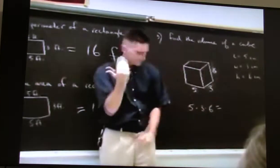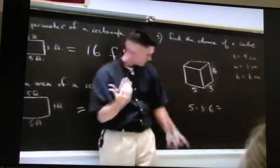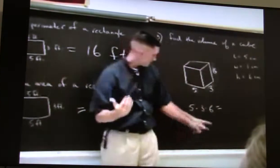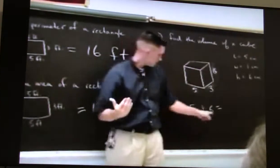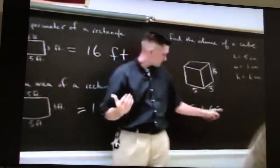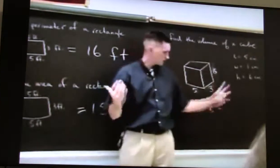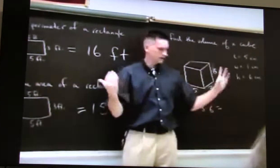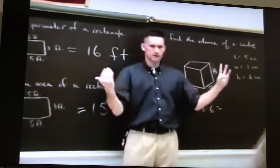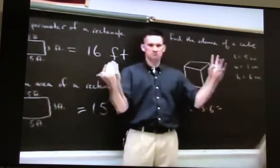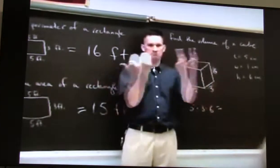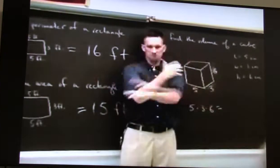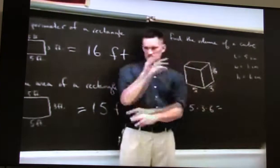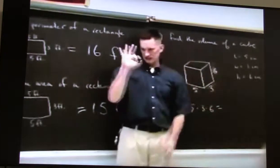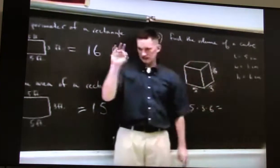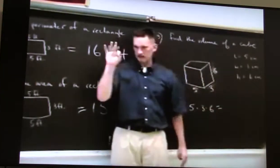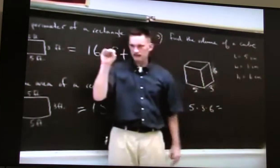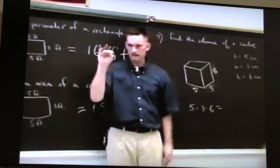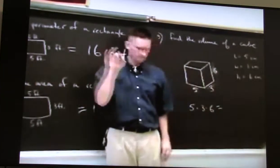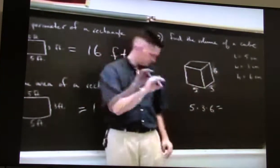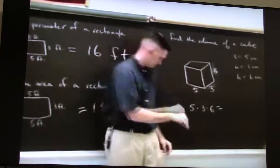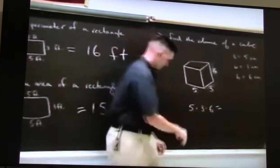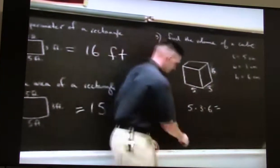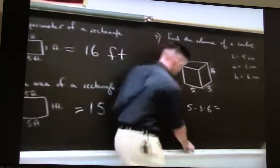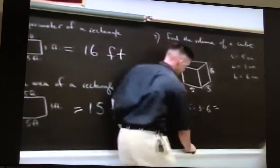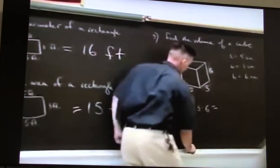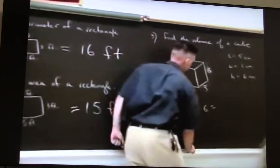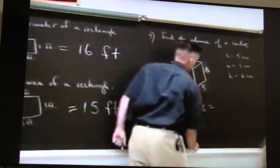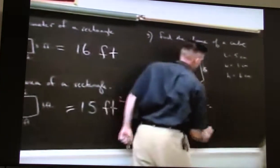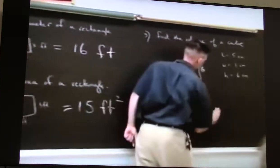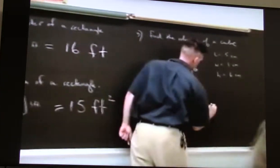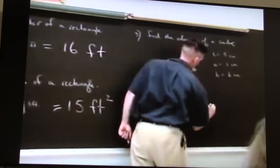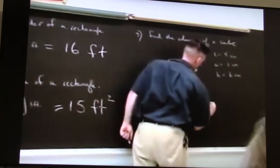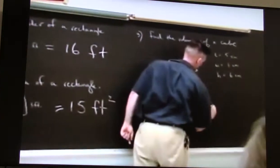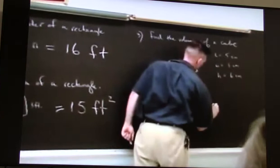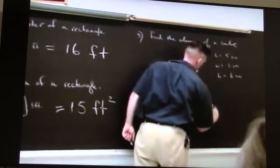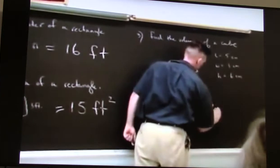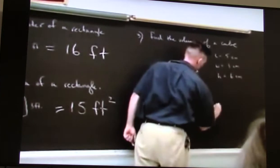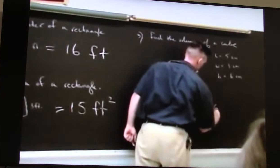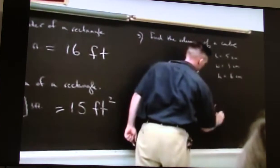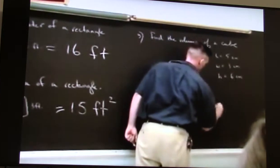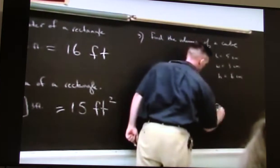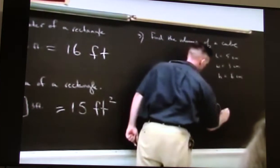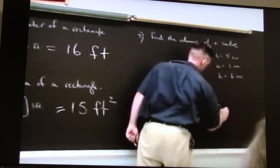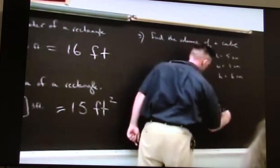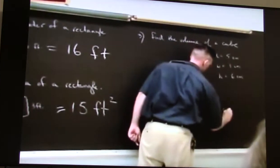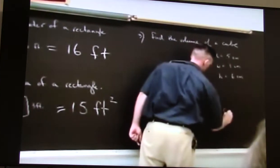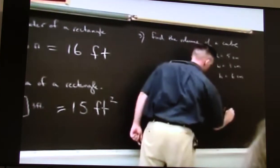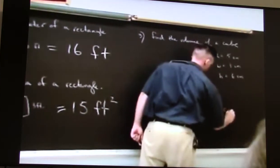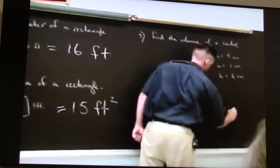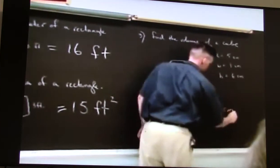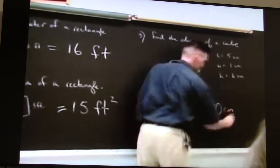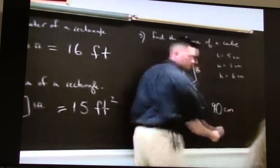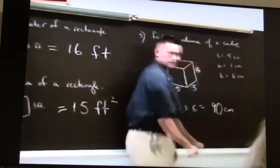so if you look at it, you take the 5 times 3 that gives you 15, and 15 times 6 that gives